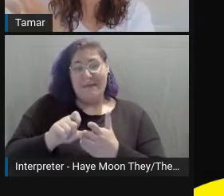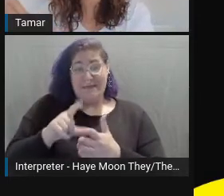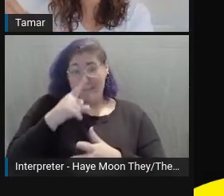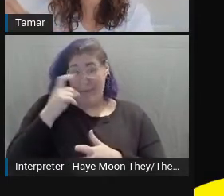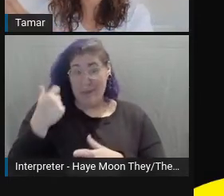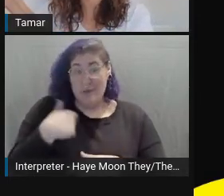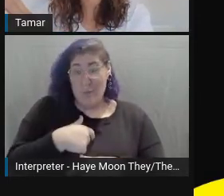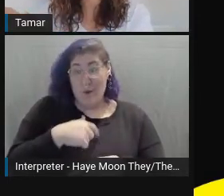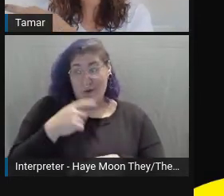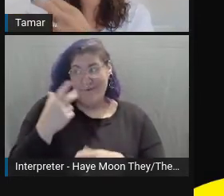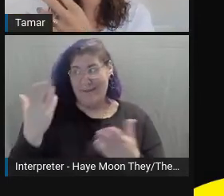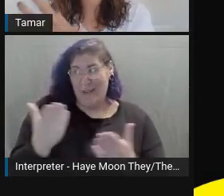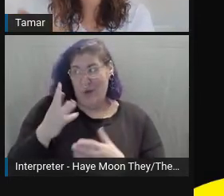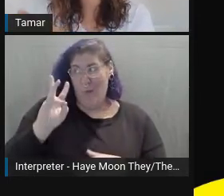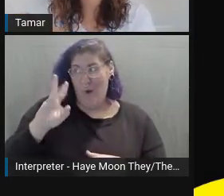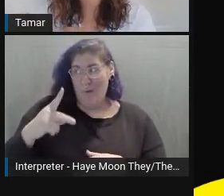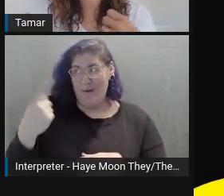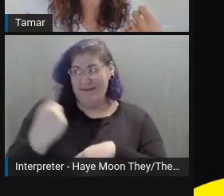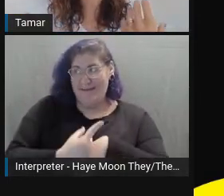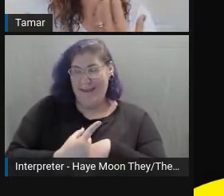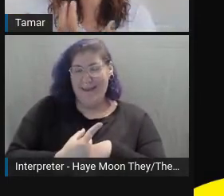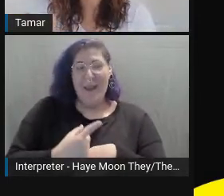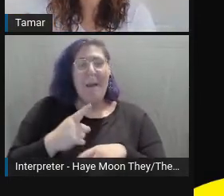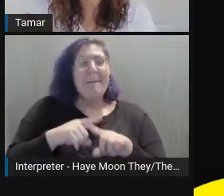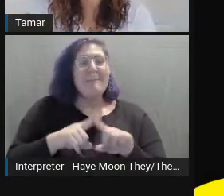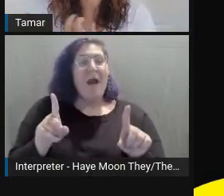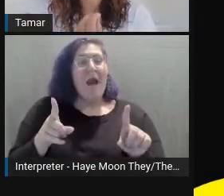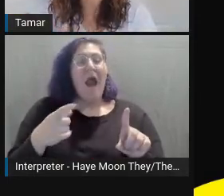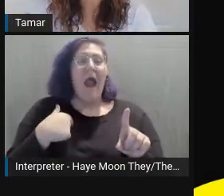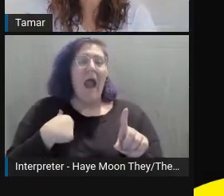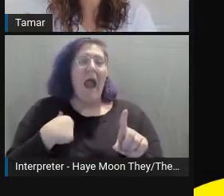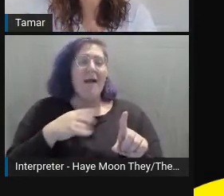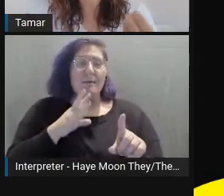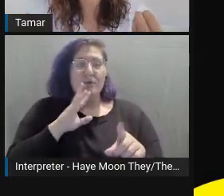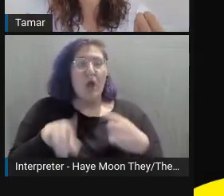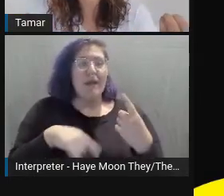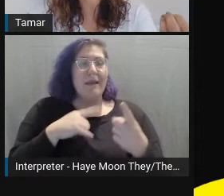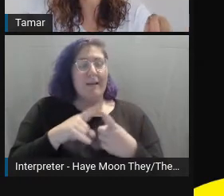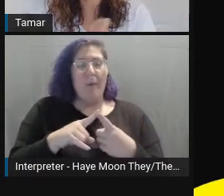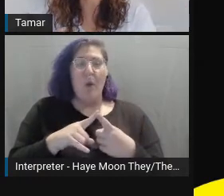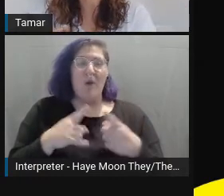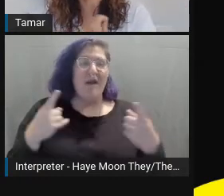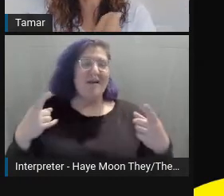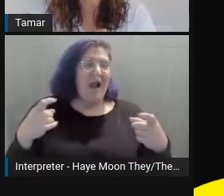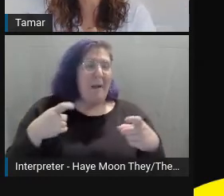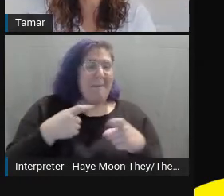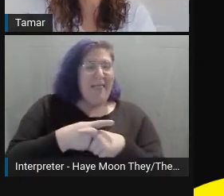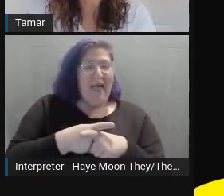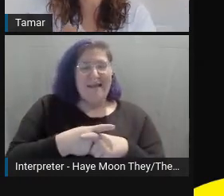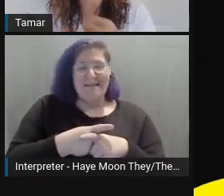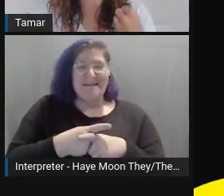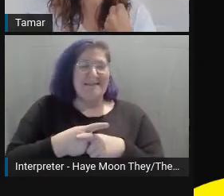the websites that I would be referring to are more complex e-commerce sites, sites that have a lot of functionality in them.